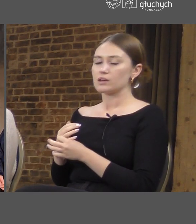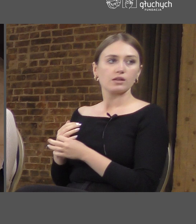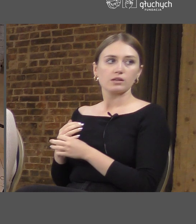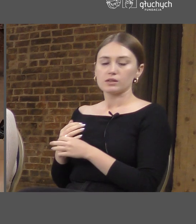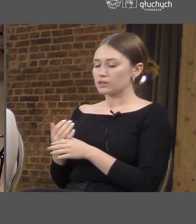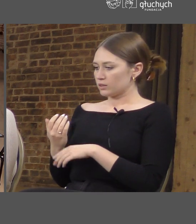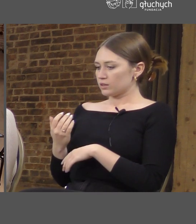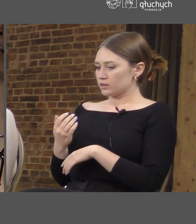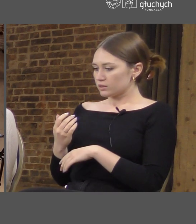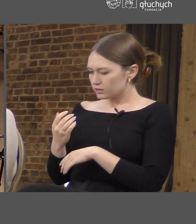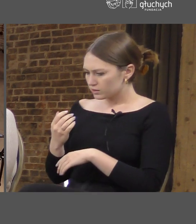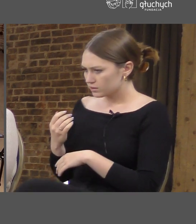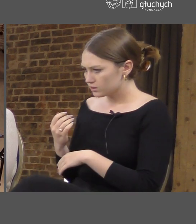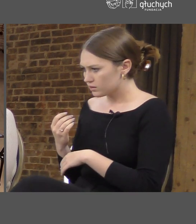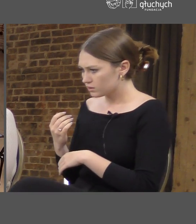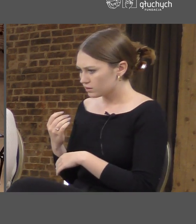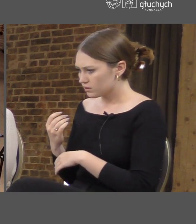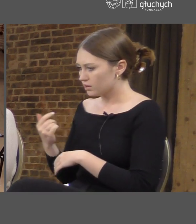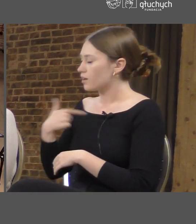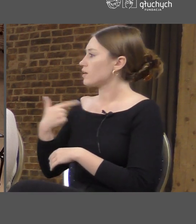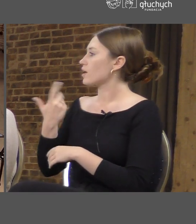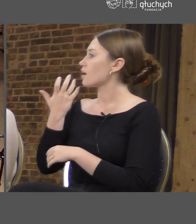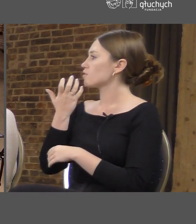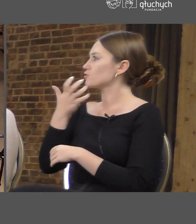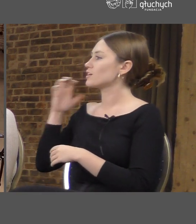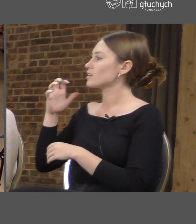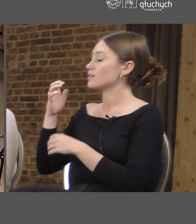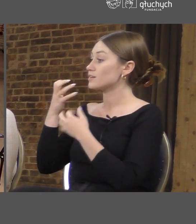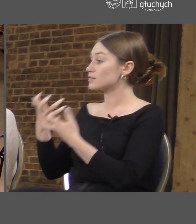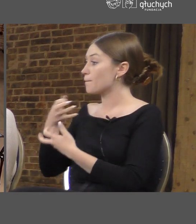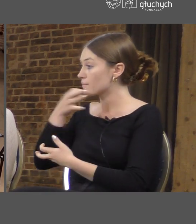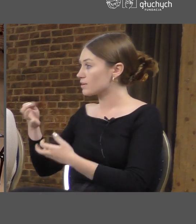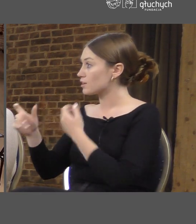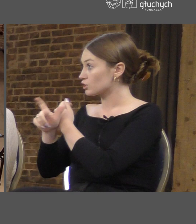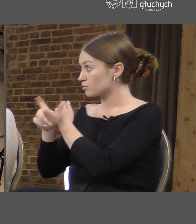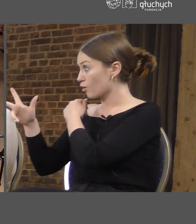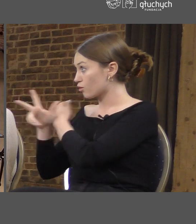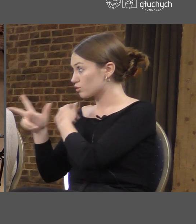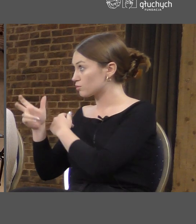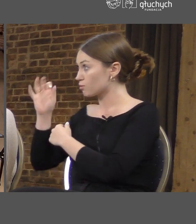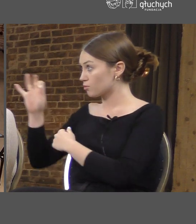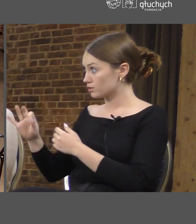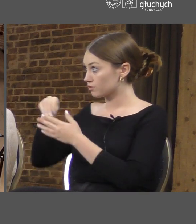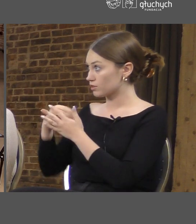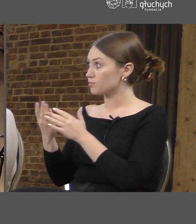[Bartosz]: Before I say, I wanted to ask: 70-80% unemployment among 6 million (hearing impaired)?